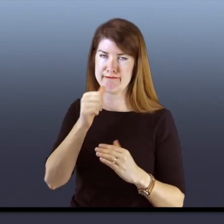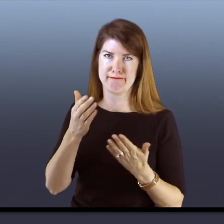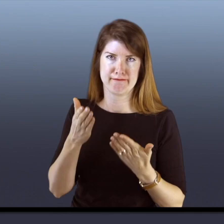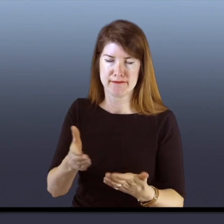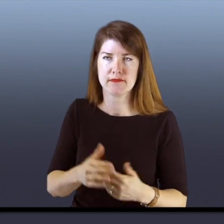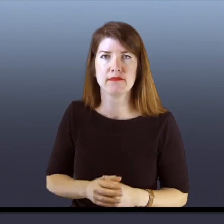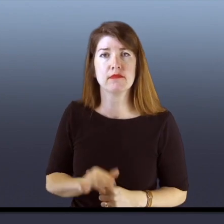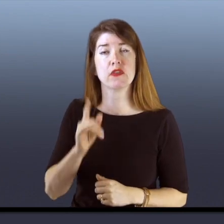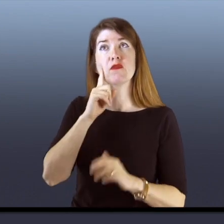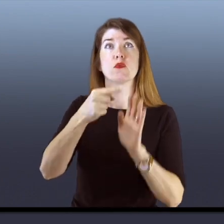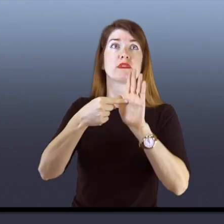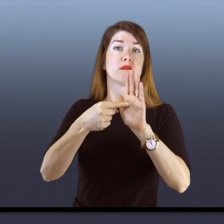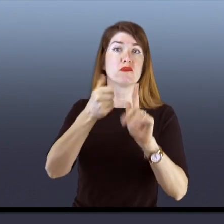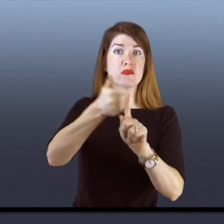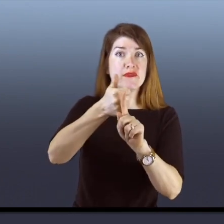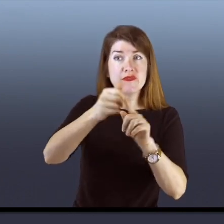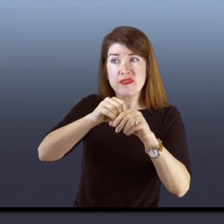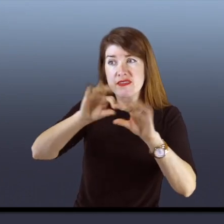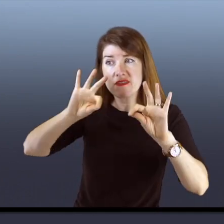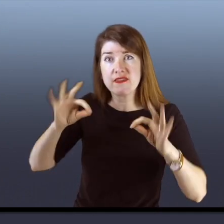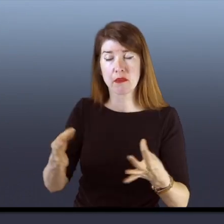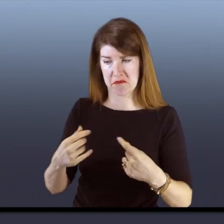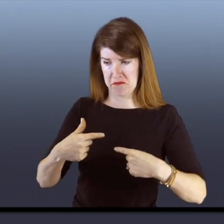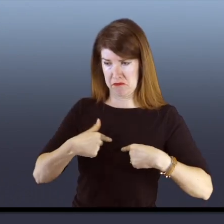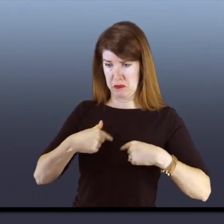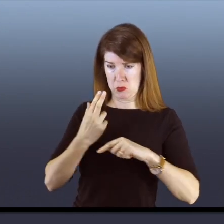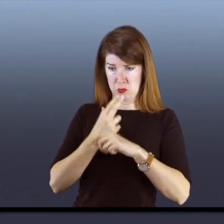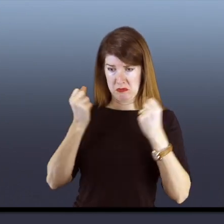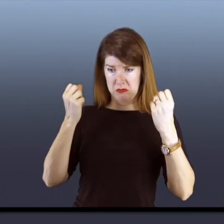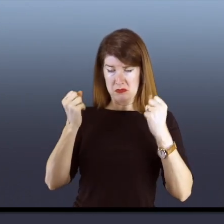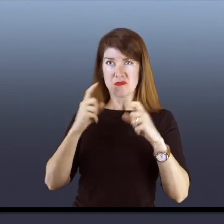but your parents don't sign and you're sitting at the dinner table, and everyone's laughing